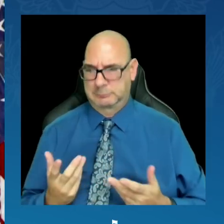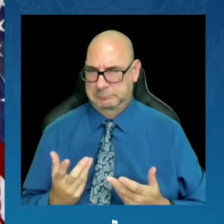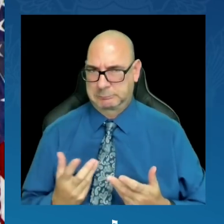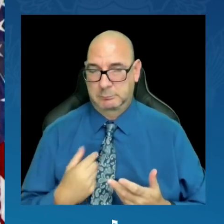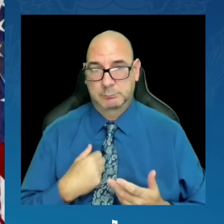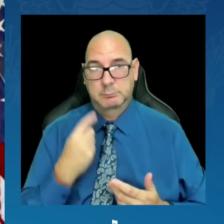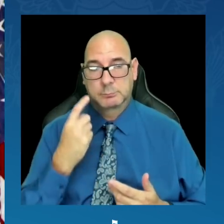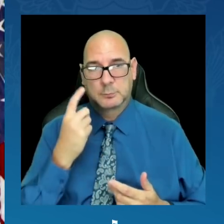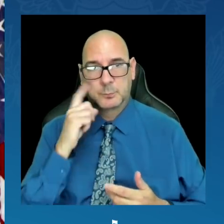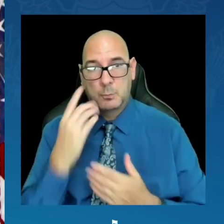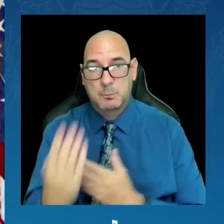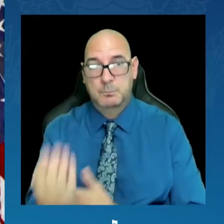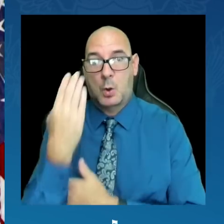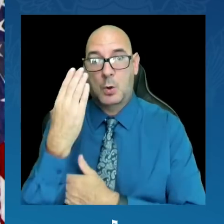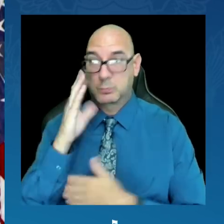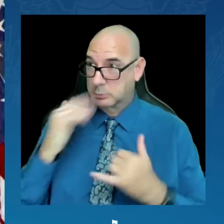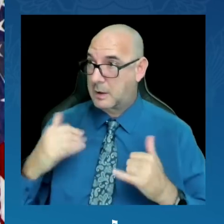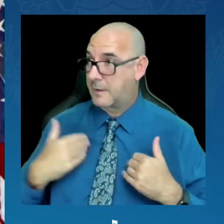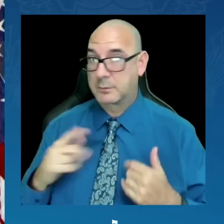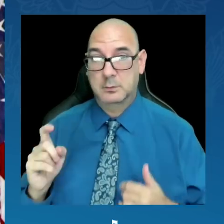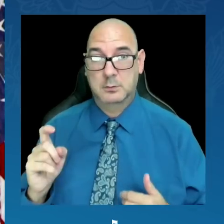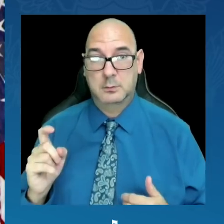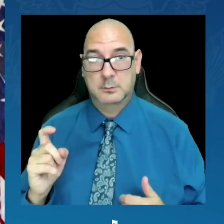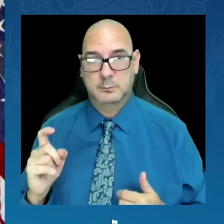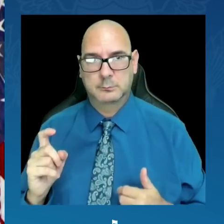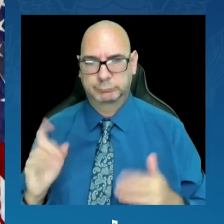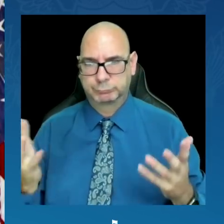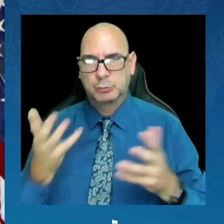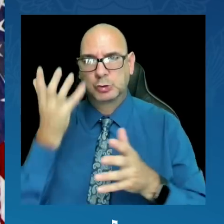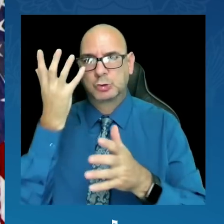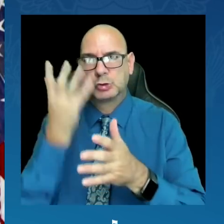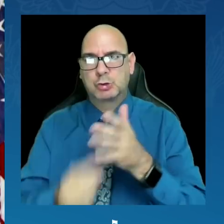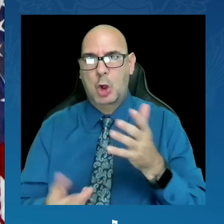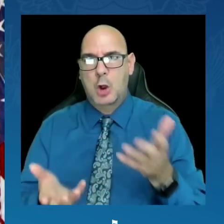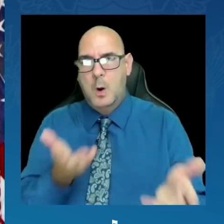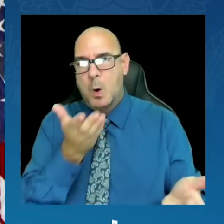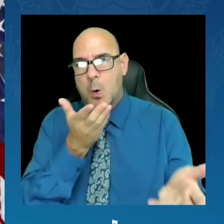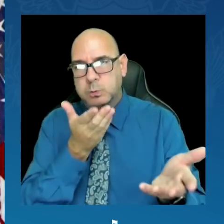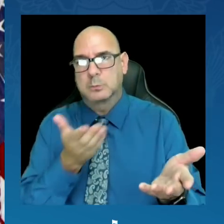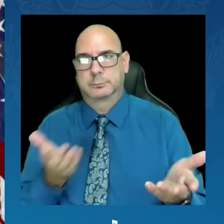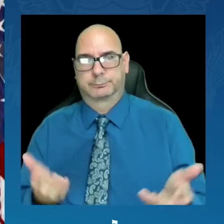without access to the same healthcare or reproductive healthcare